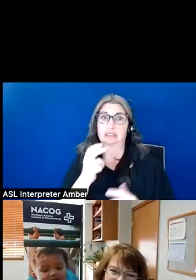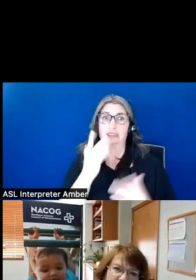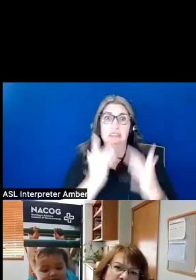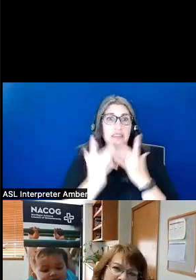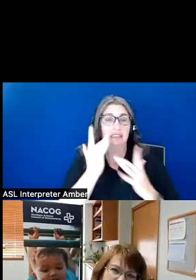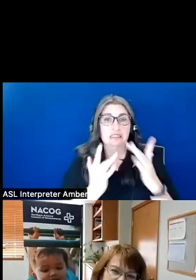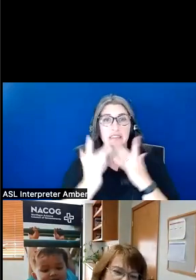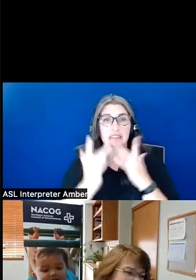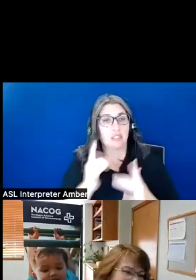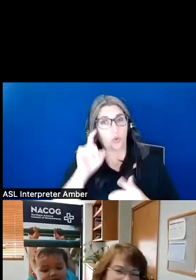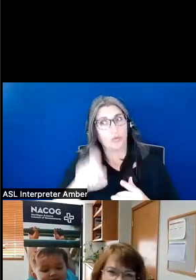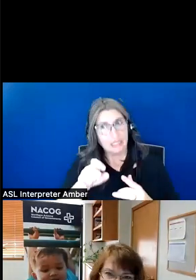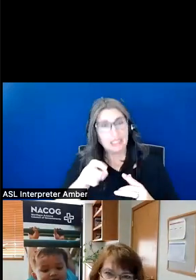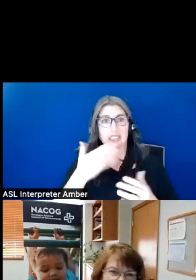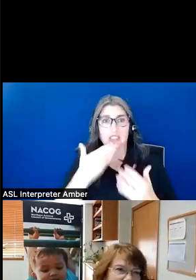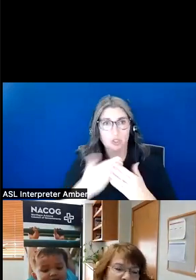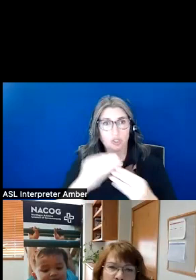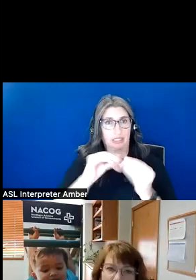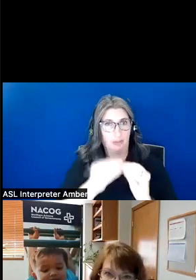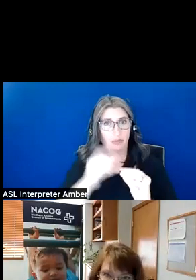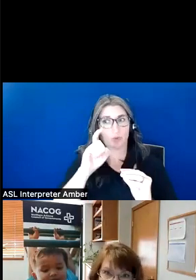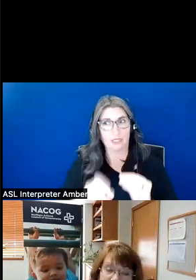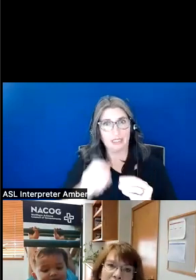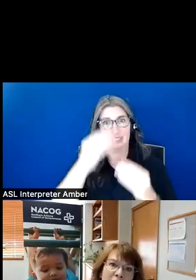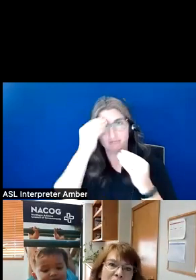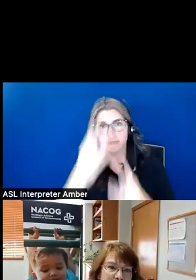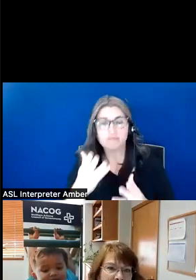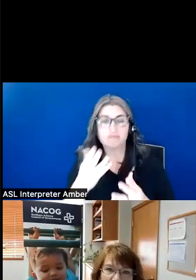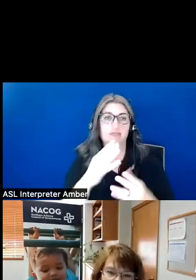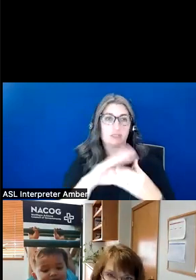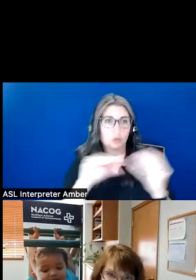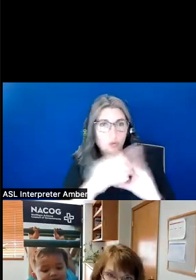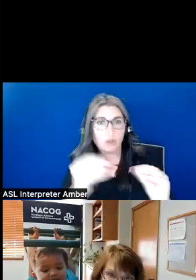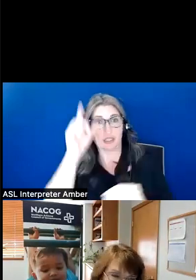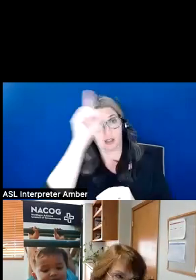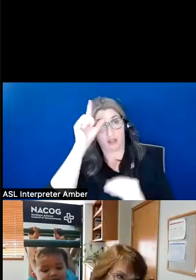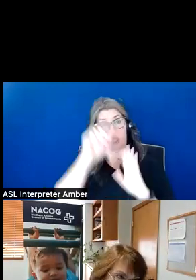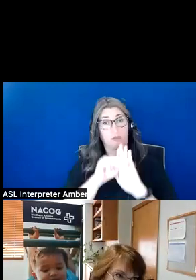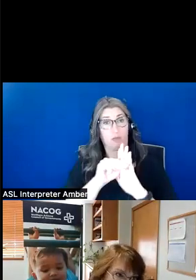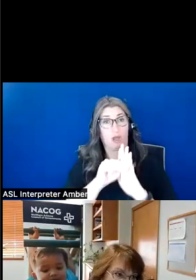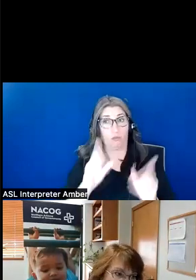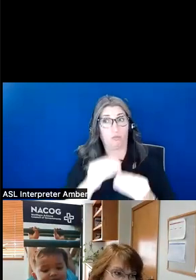hard numbers, we need data, we need stories. The logic model provided us that opportunity.